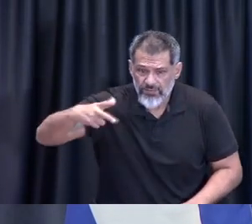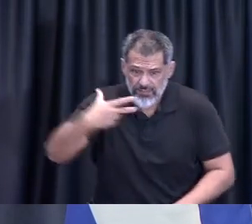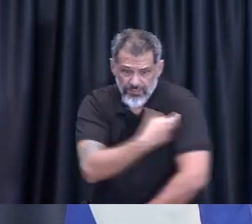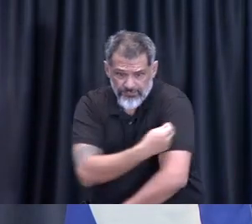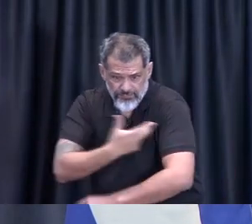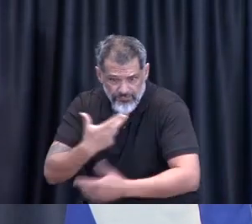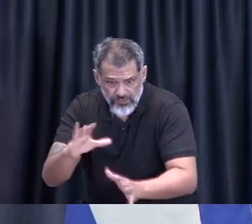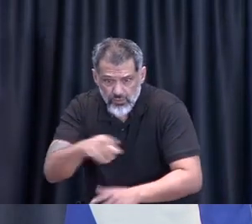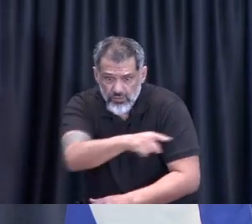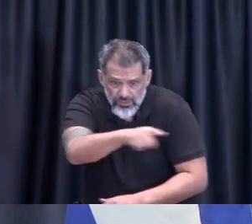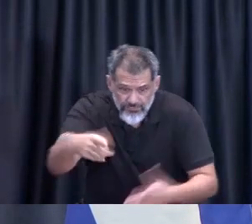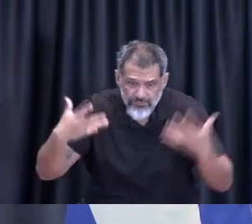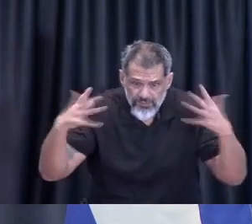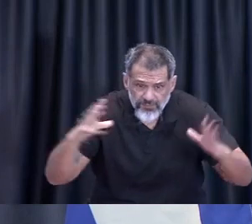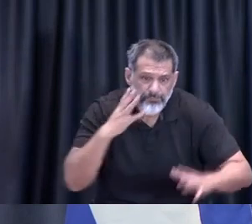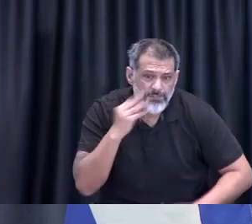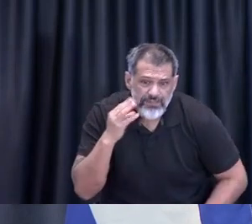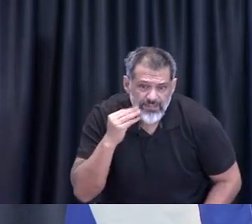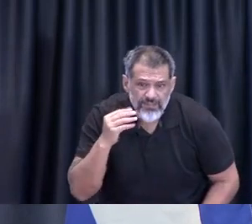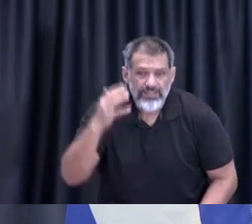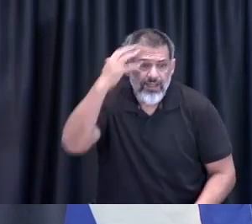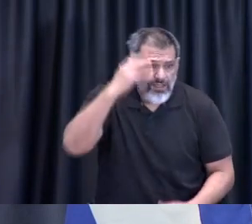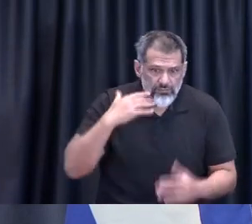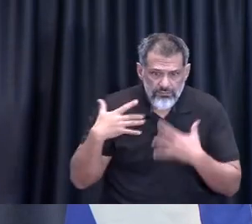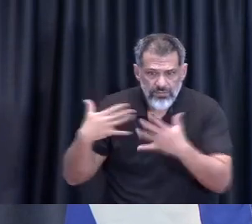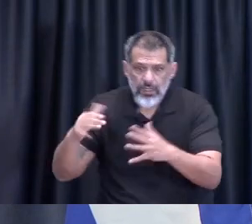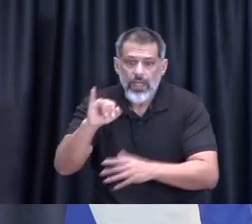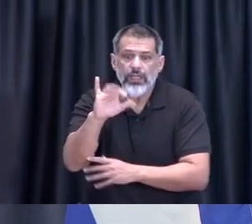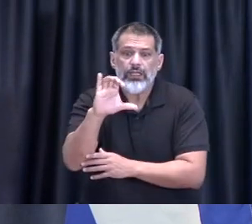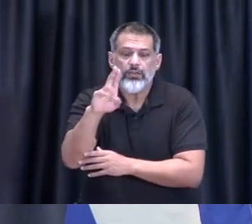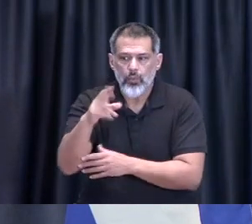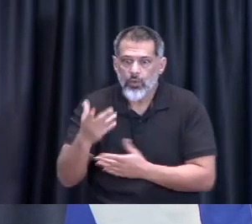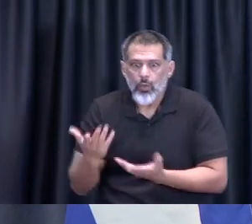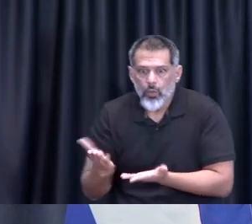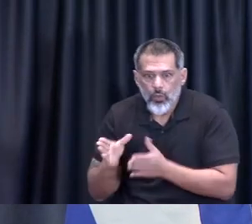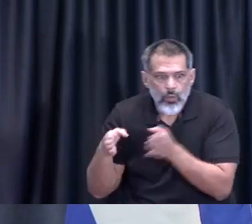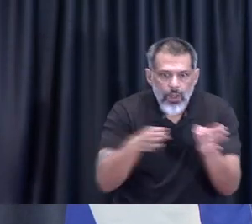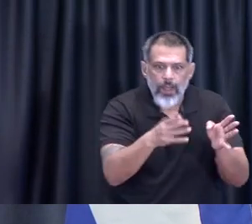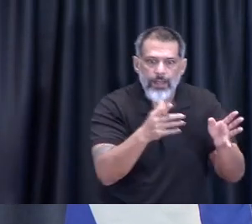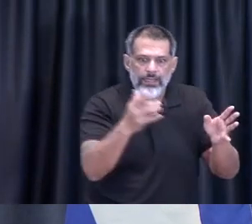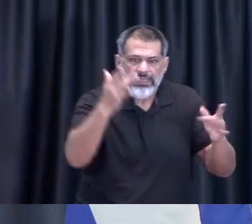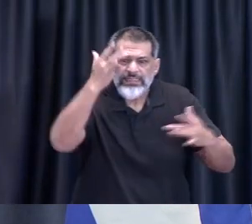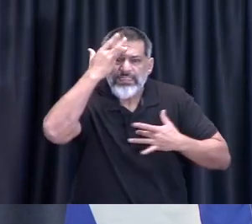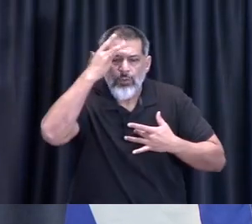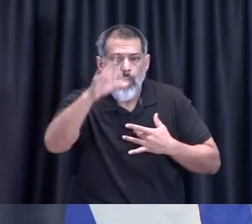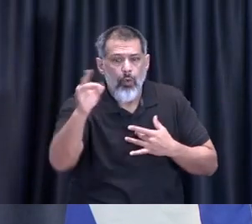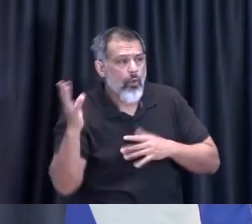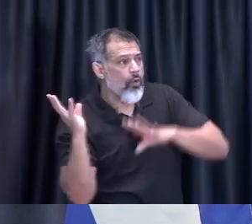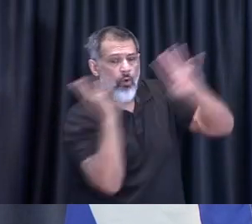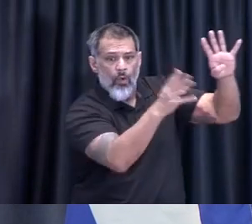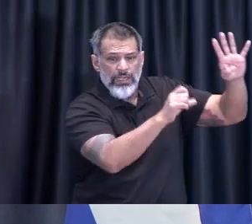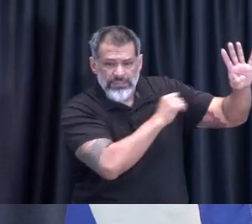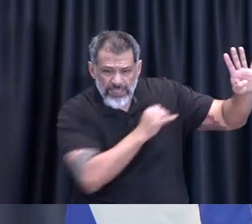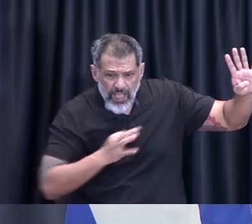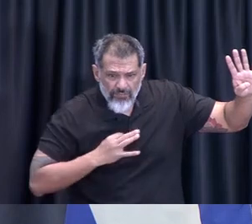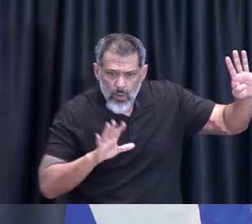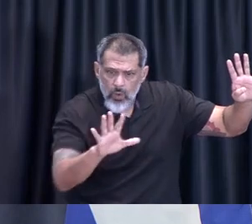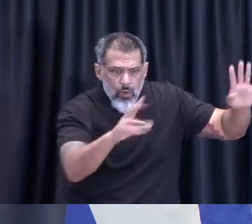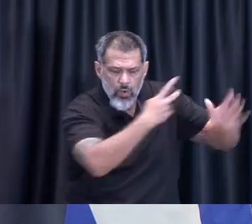the ICU at much lower rates than those who are unvaccinated. And since vaccine is one